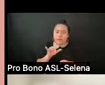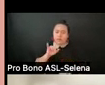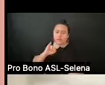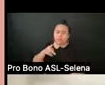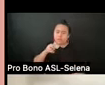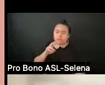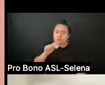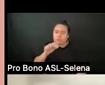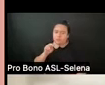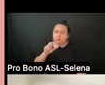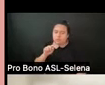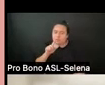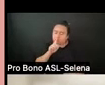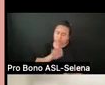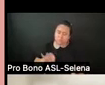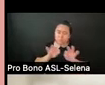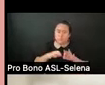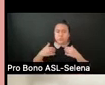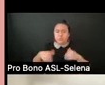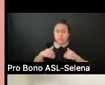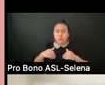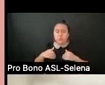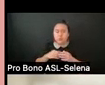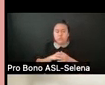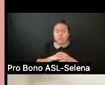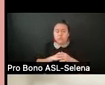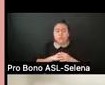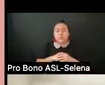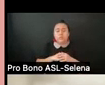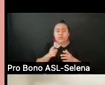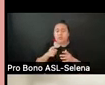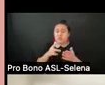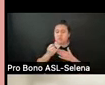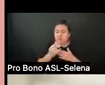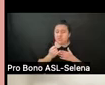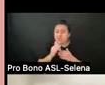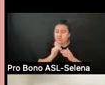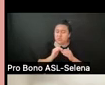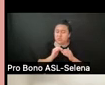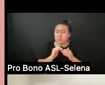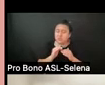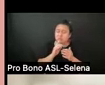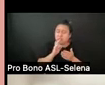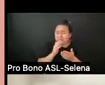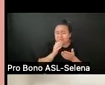Will it reach a large audience? Questions like that are what we evaluate when looking at your project.